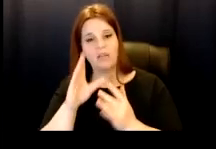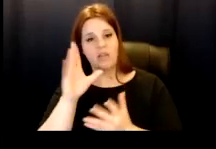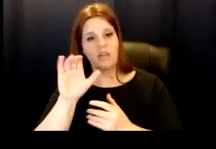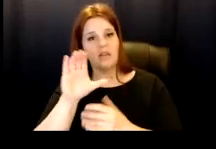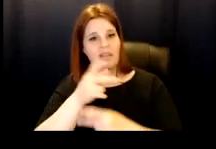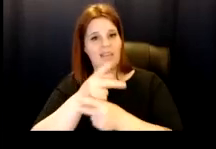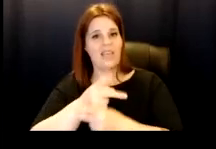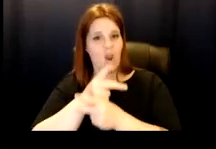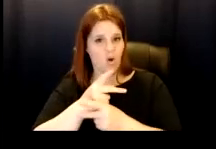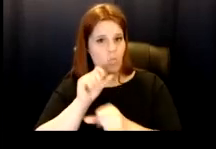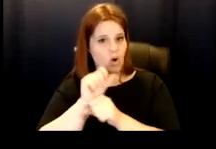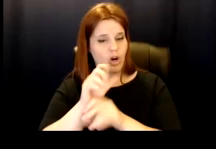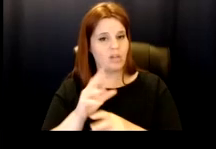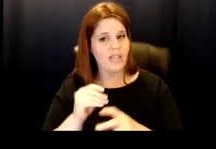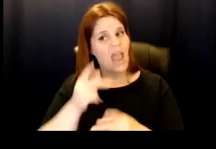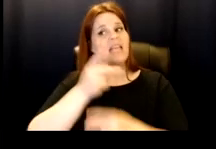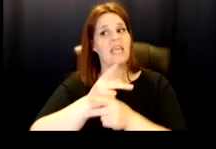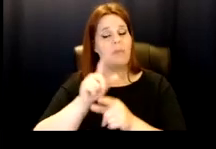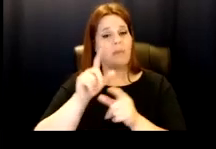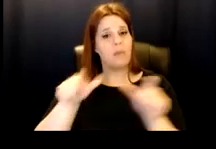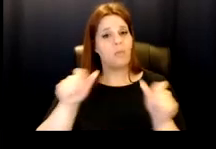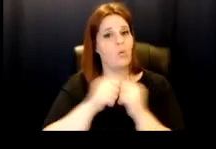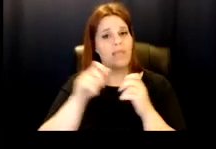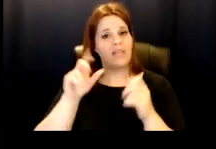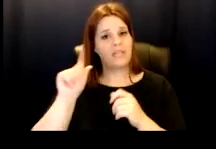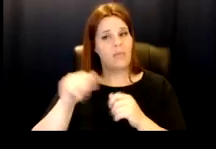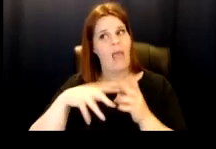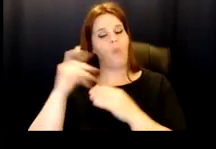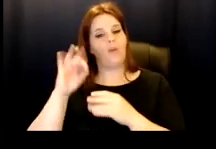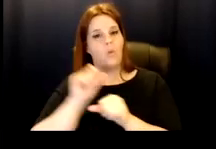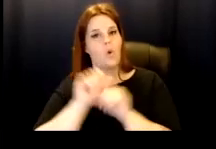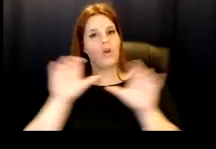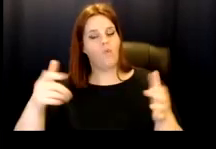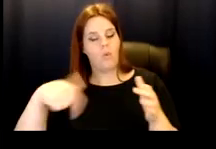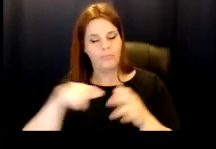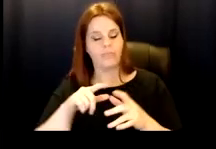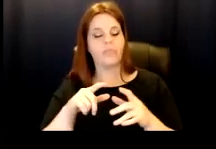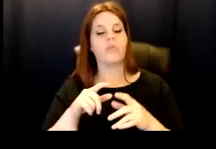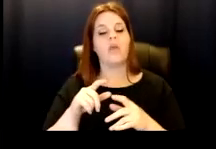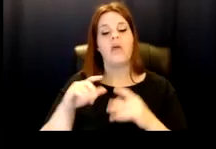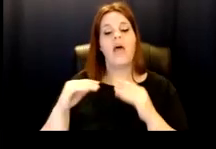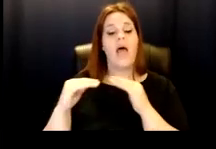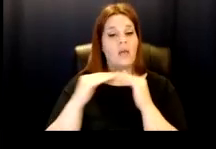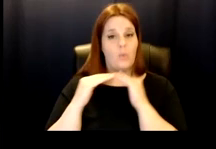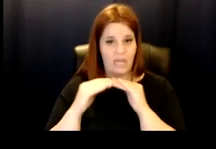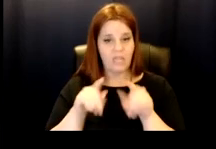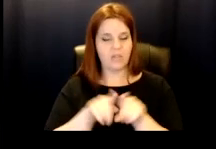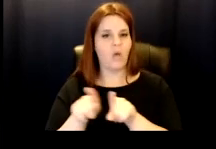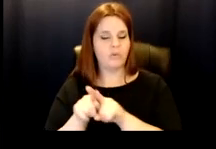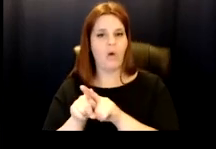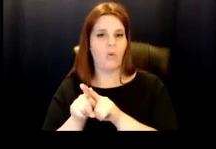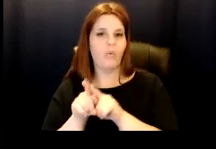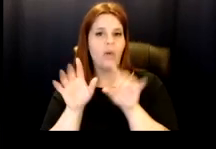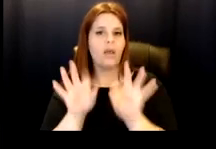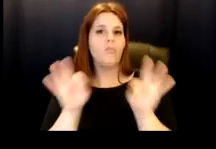with disabilities out of the workforce. Equity is also an important part of our current environmental